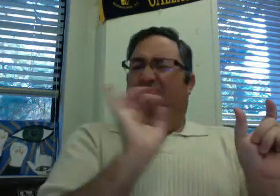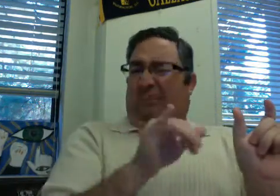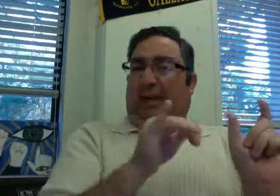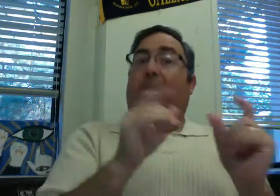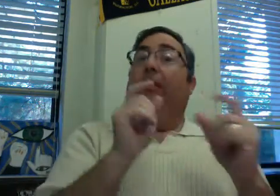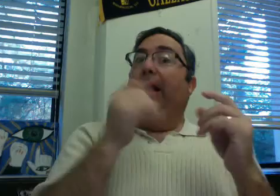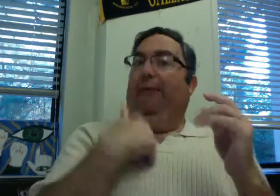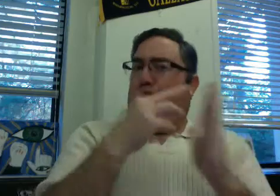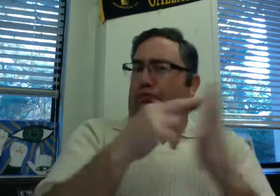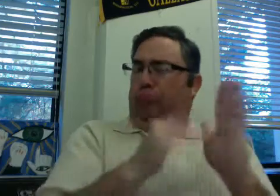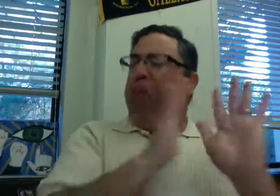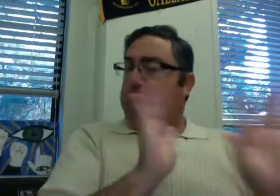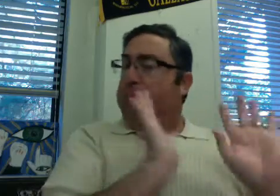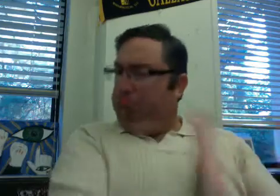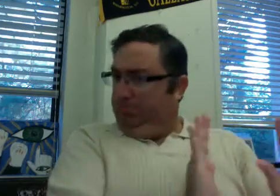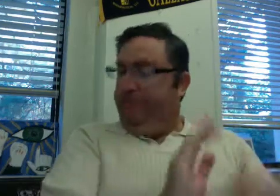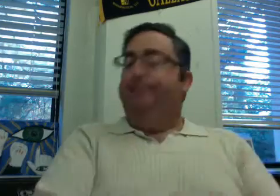They have their rules for doing so. So let's put that aside.